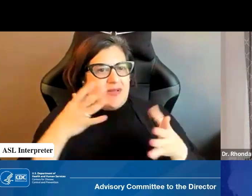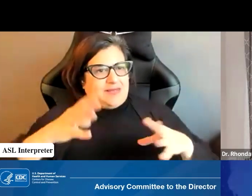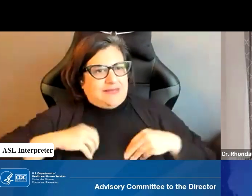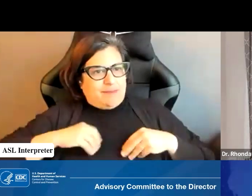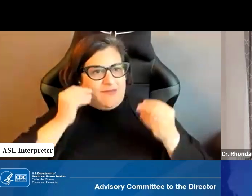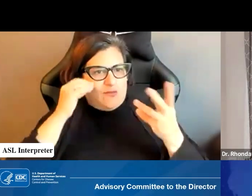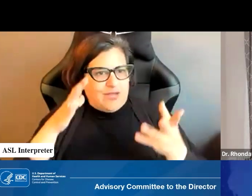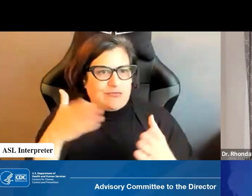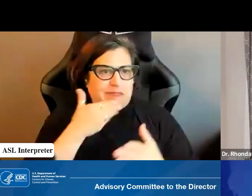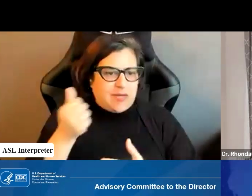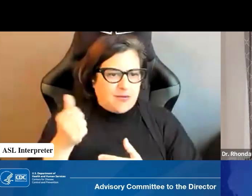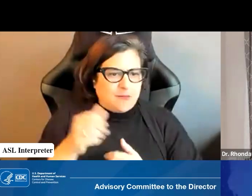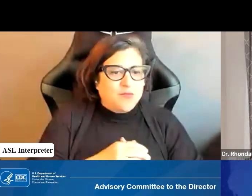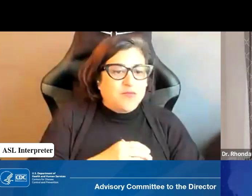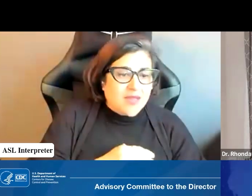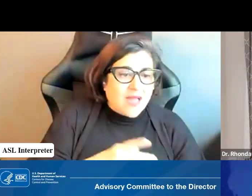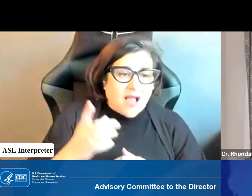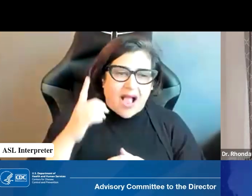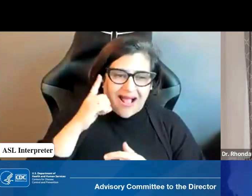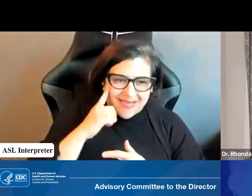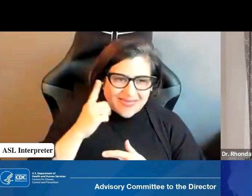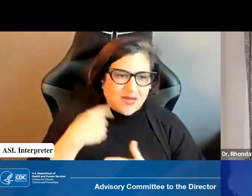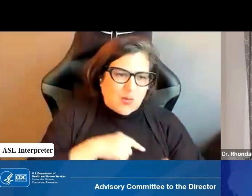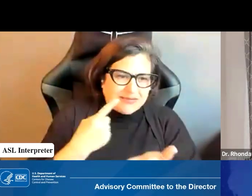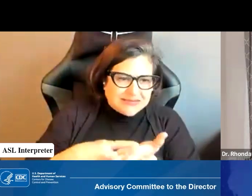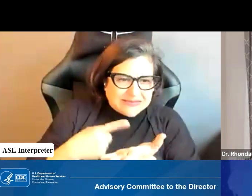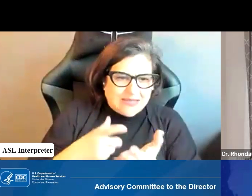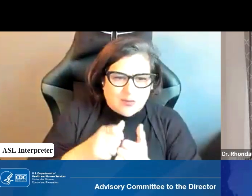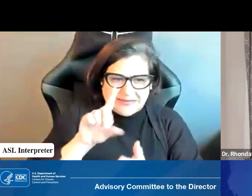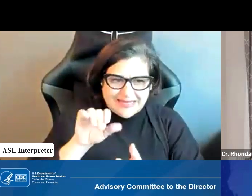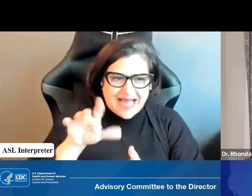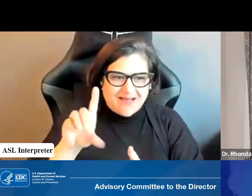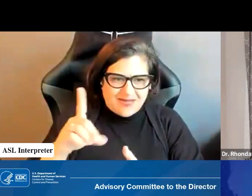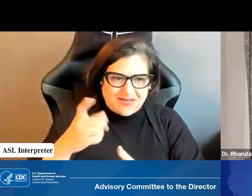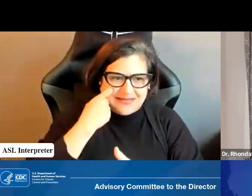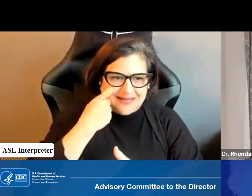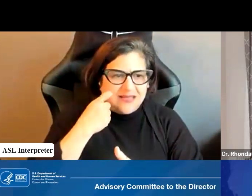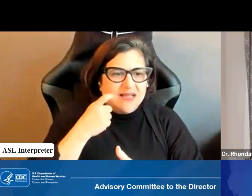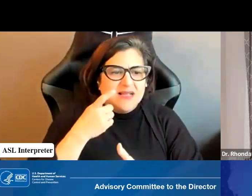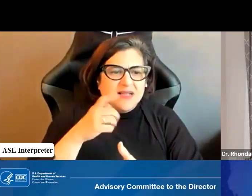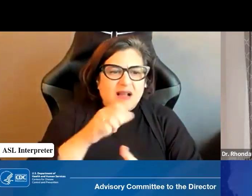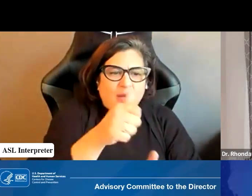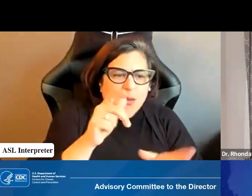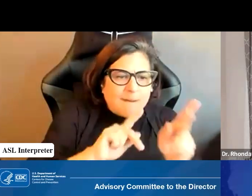or even talking to some folks that, you know, are in positions of authority at systems level, this is a huge issue for everyone.